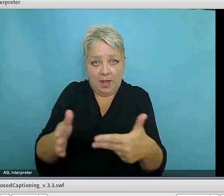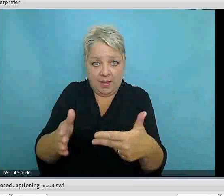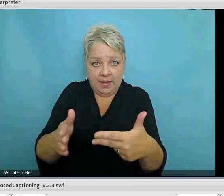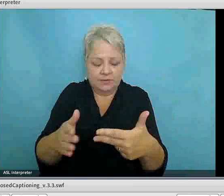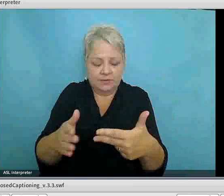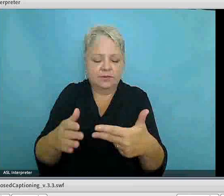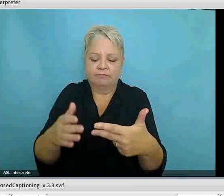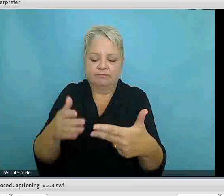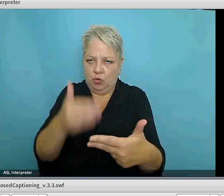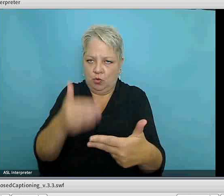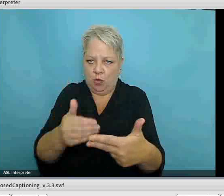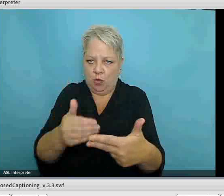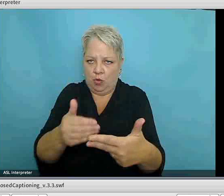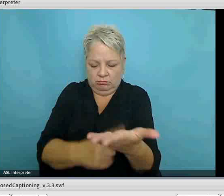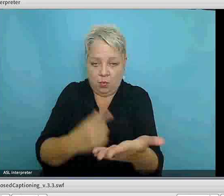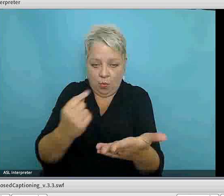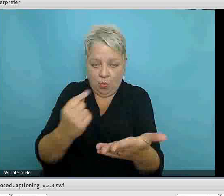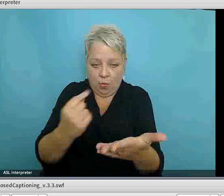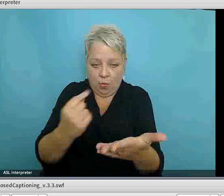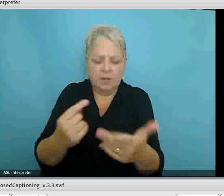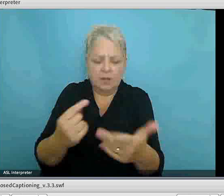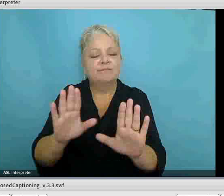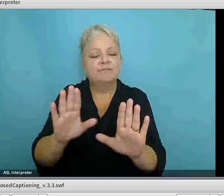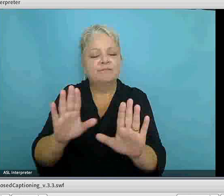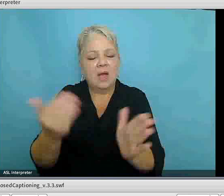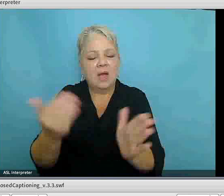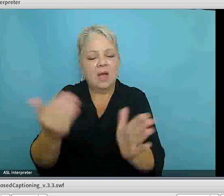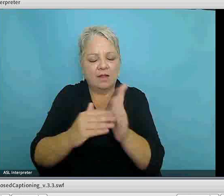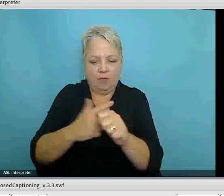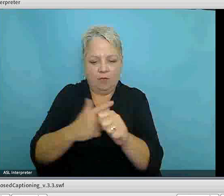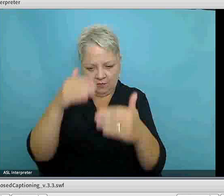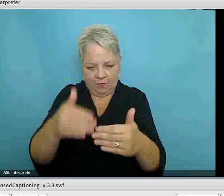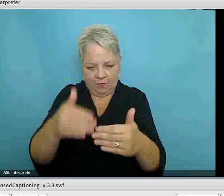the target population, so these are folks that we look through our claims history and